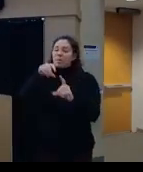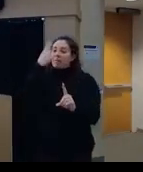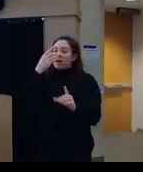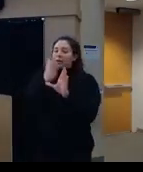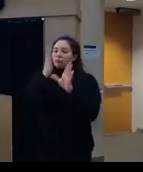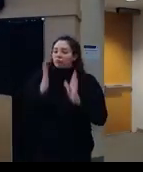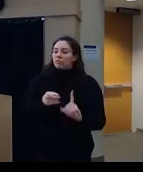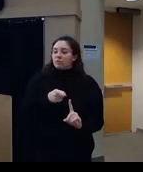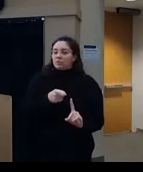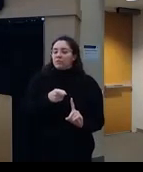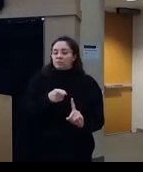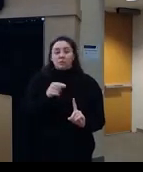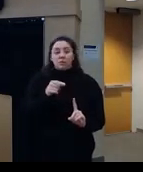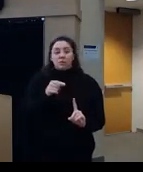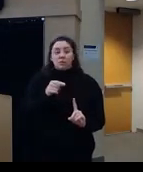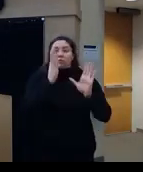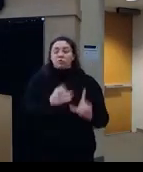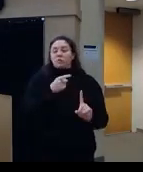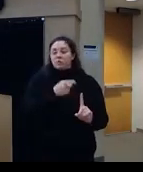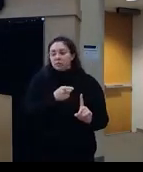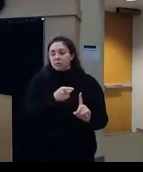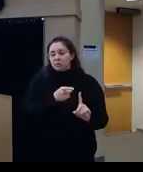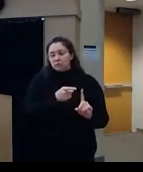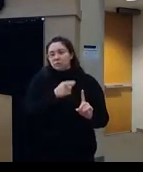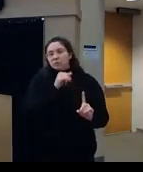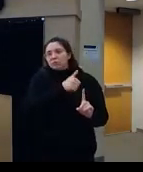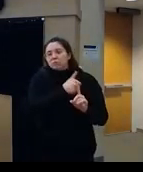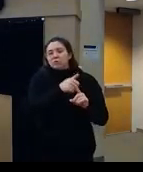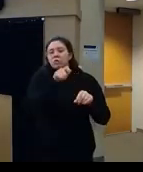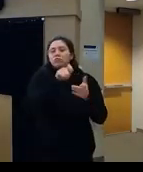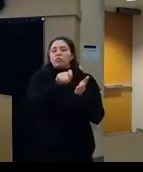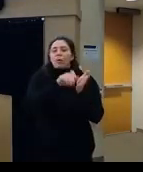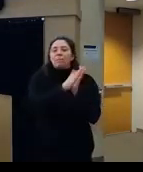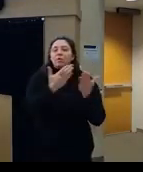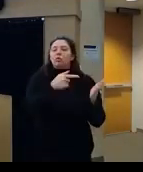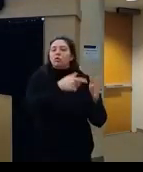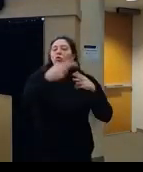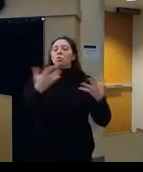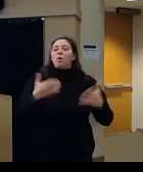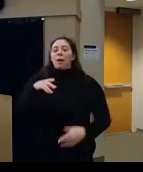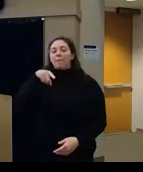other famous black psychiatrists are cobs and GRE they wrote the book Black rage now as you